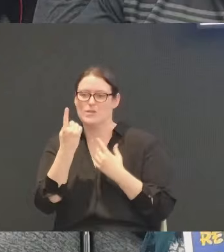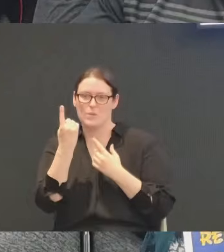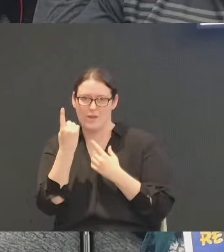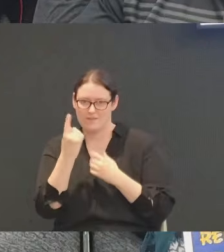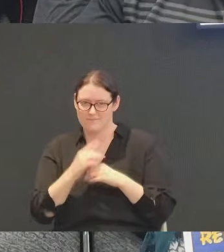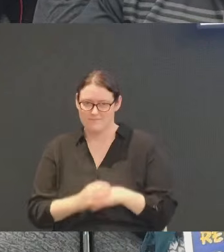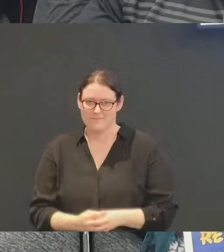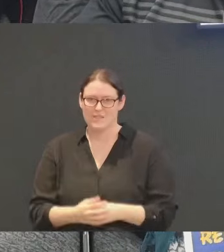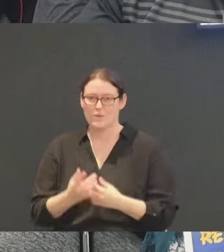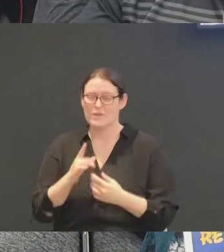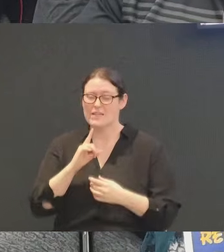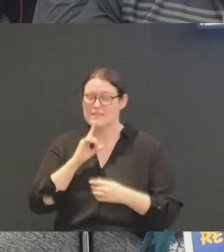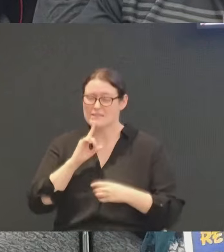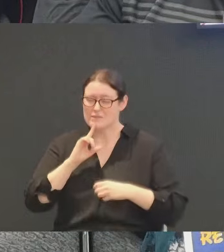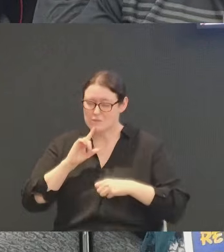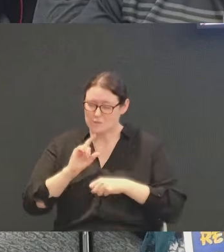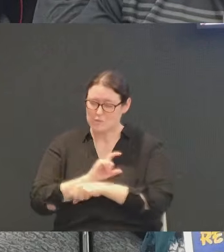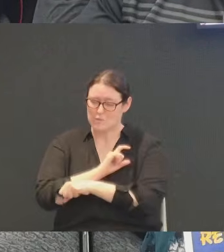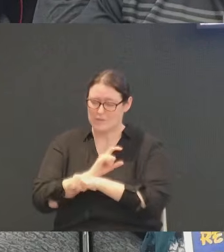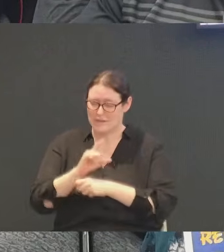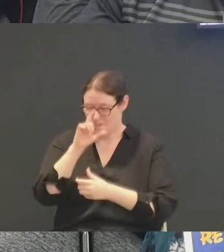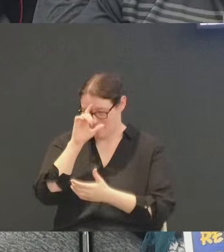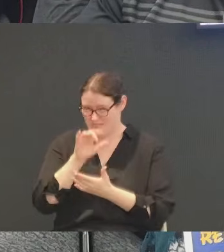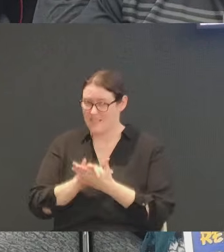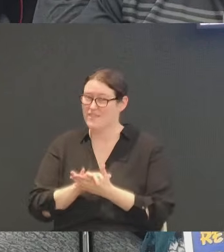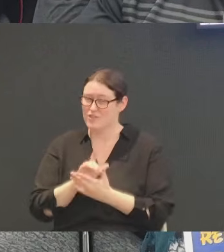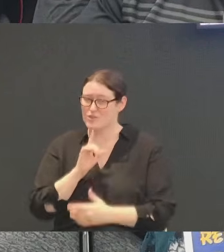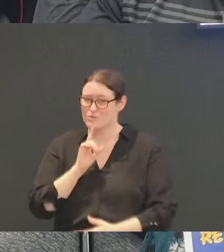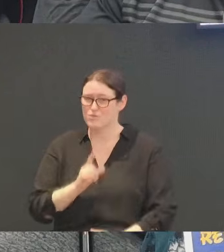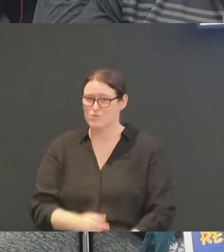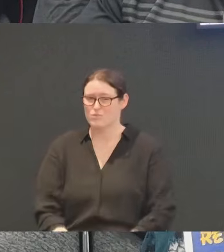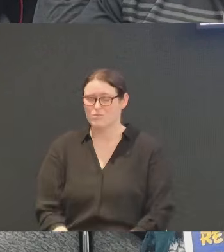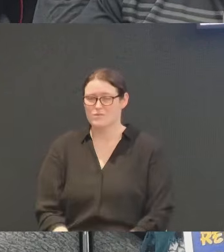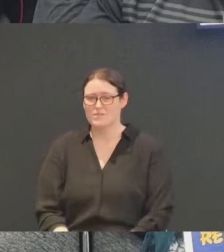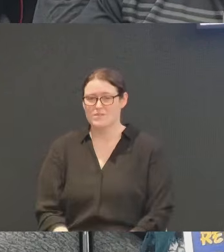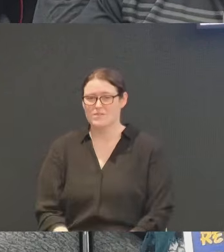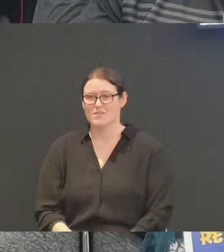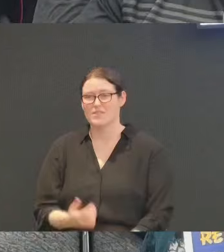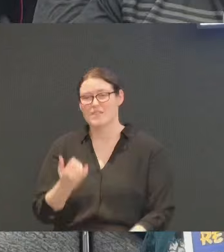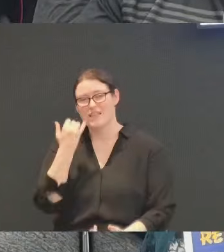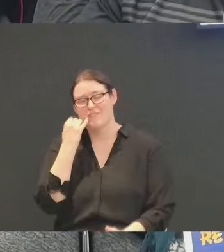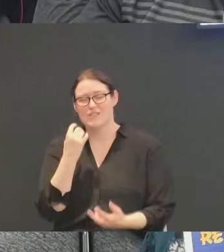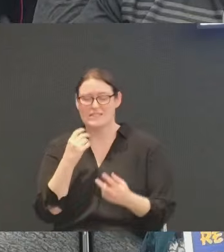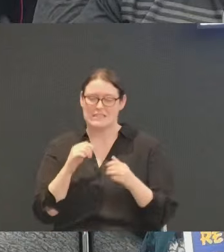truly truly believe that. And you know to all the people who are doubting well you know I'm